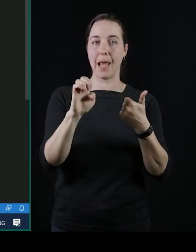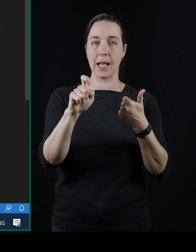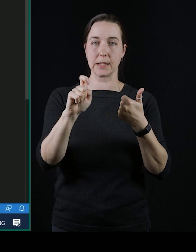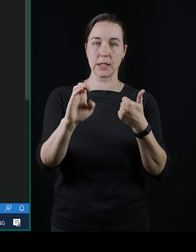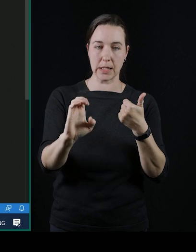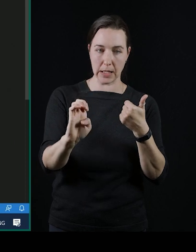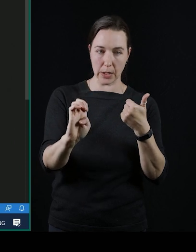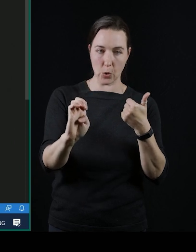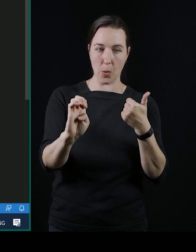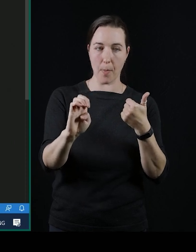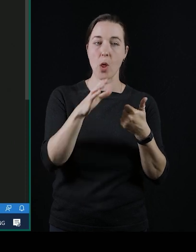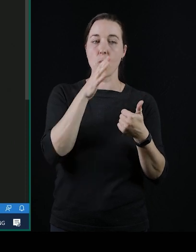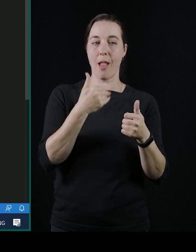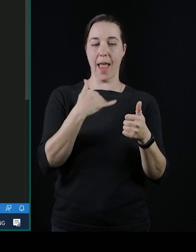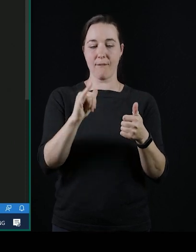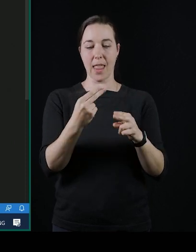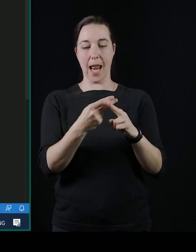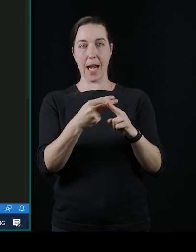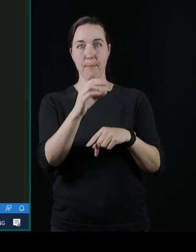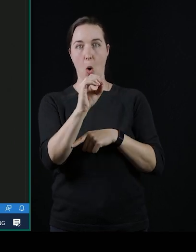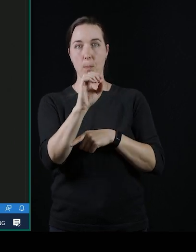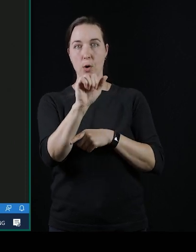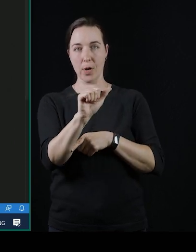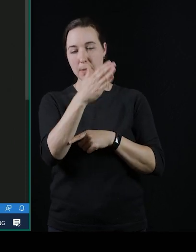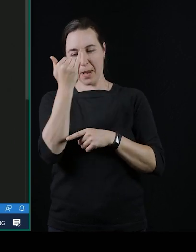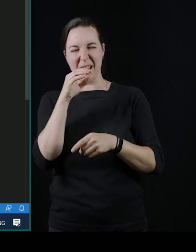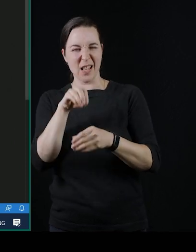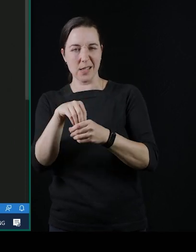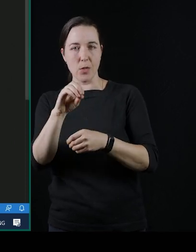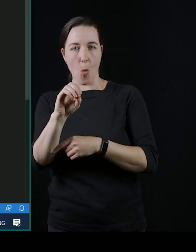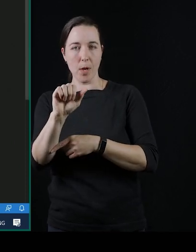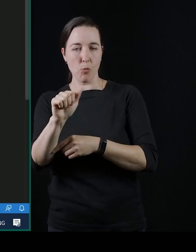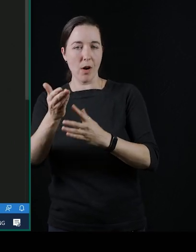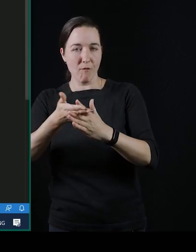This will have the name OpenArena, as it's only OpenArena folder.